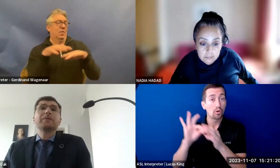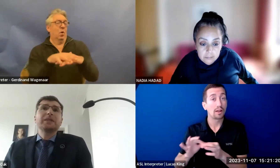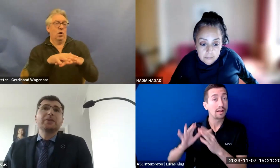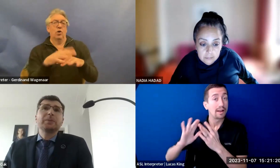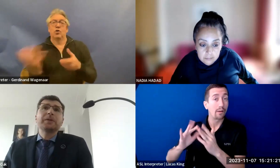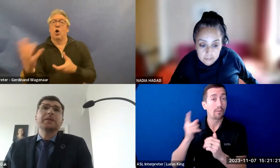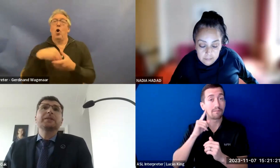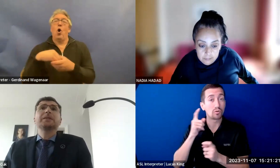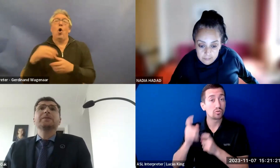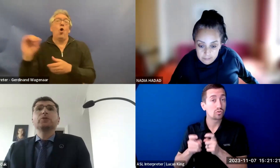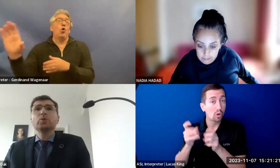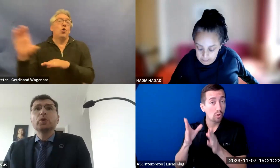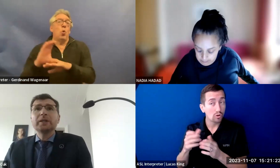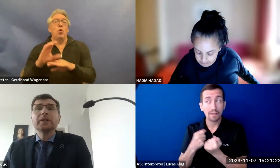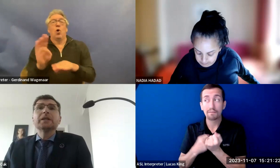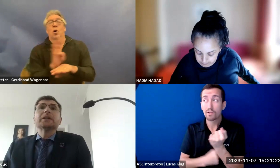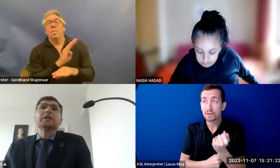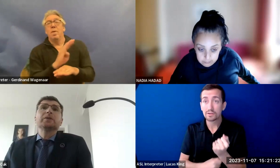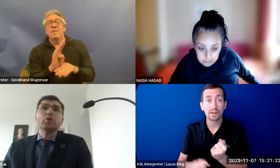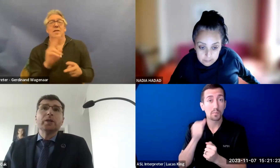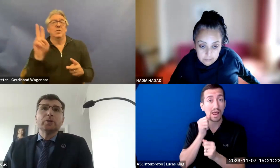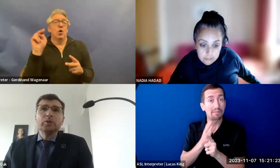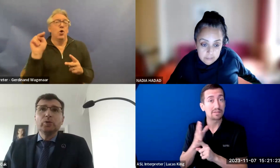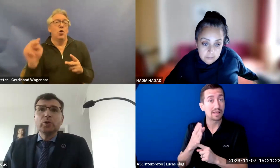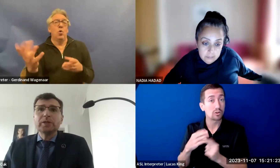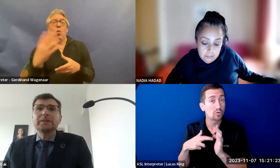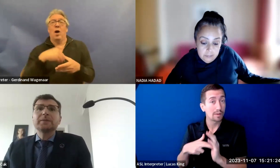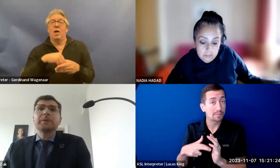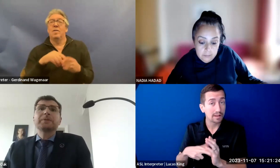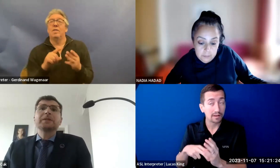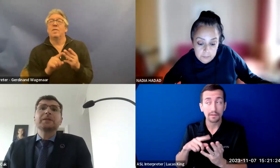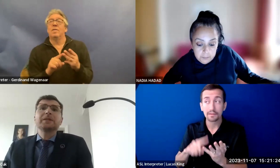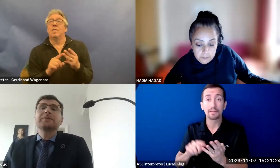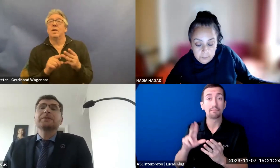private sector representatives and UN System representatives